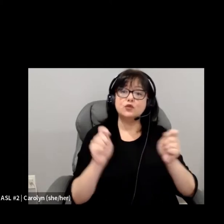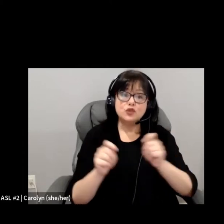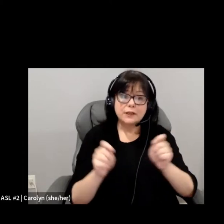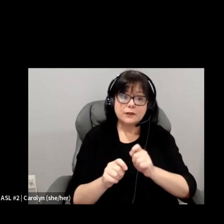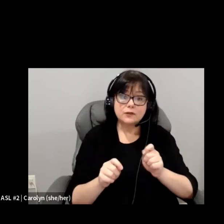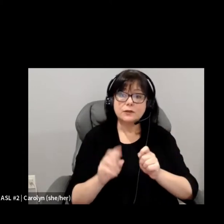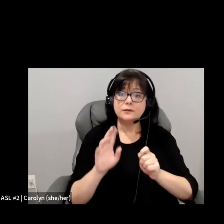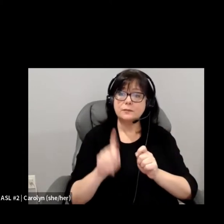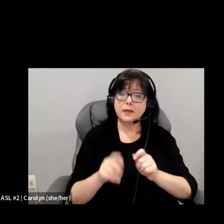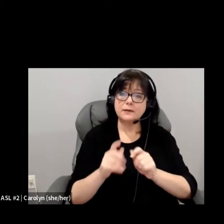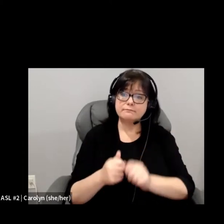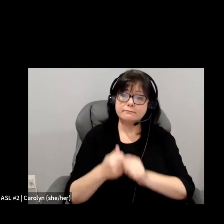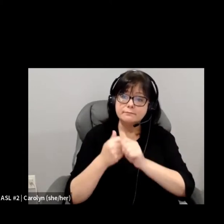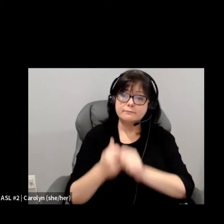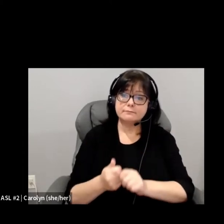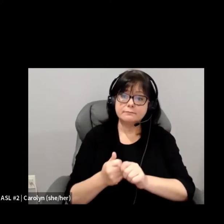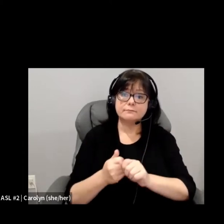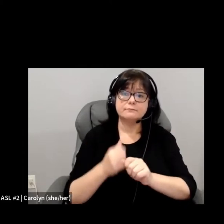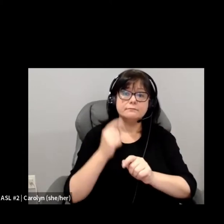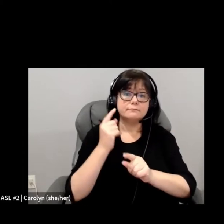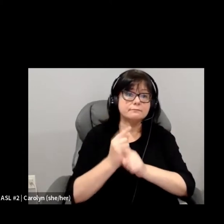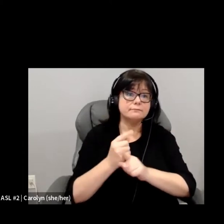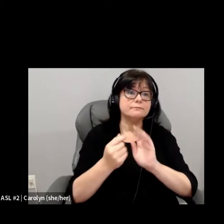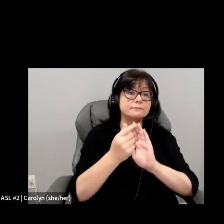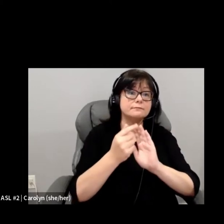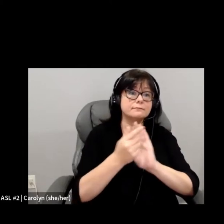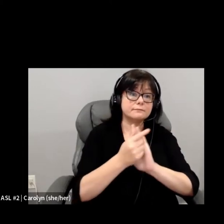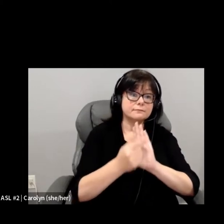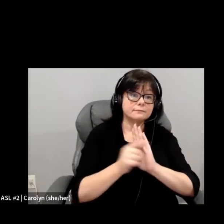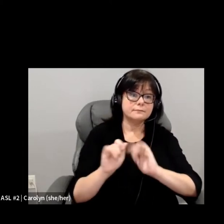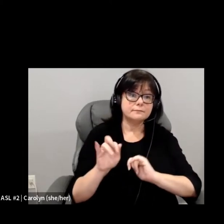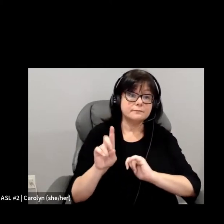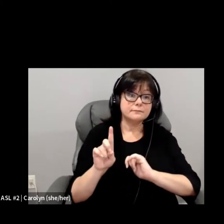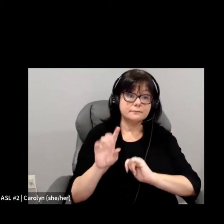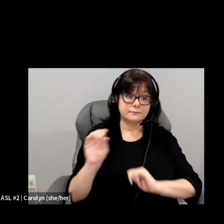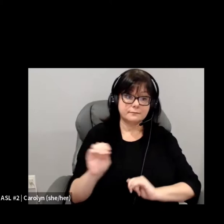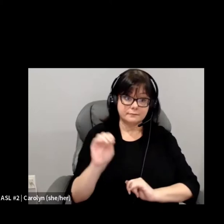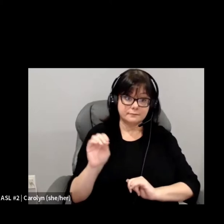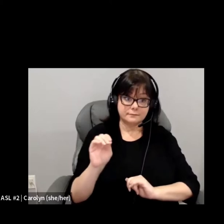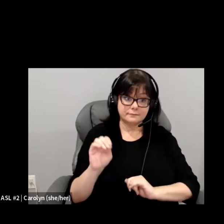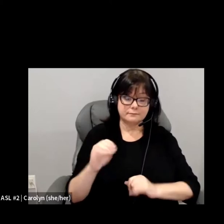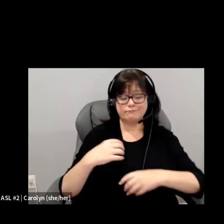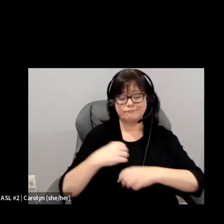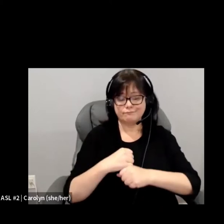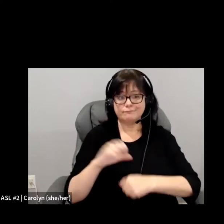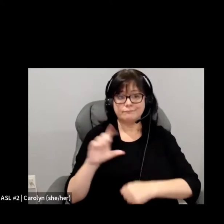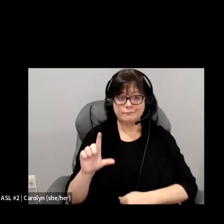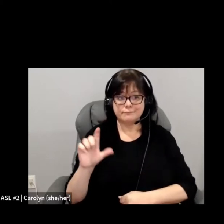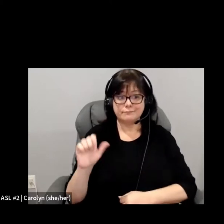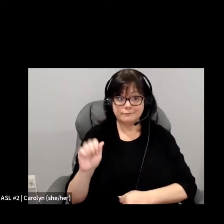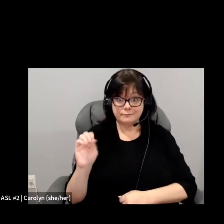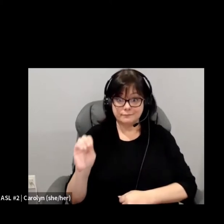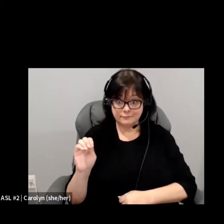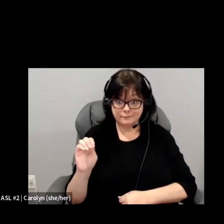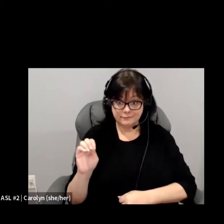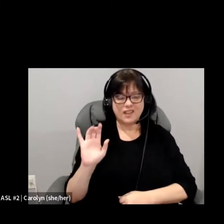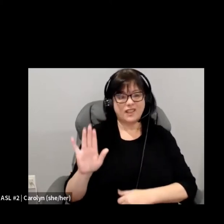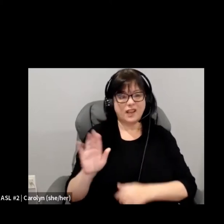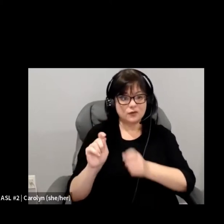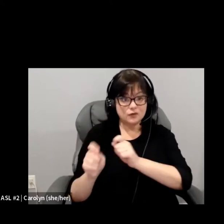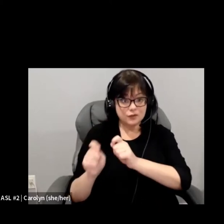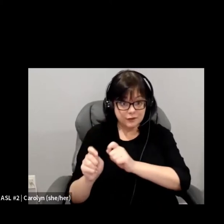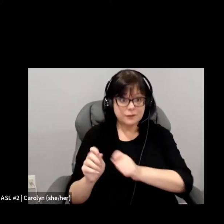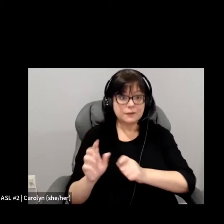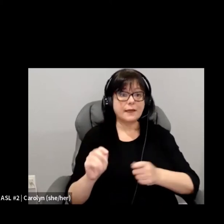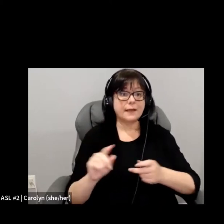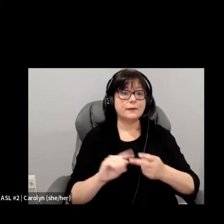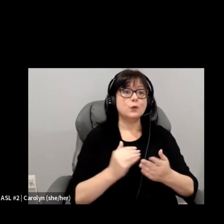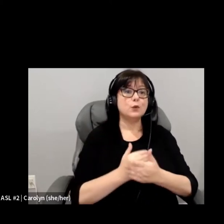STEMMING FROM LEGAL AID ONTARIO CHANGES AND THE NEW ONTARIO NOT-FOR-PROFIT CORPORATION